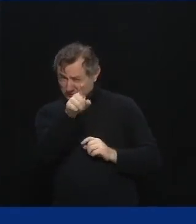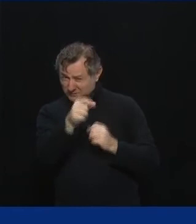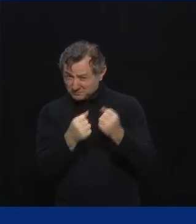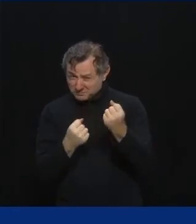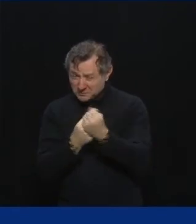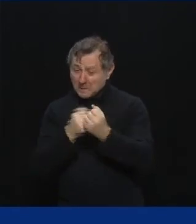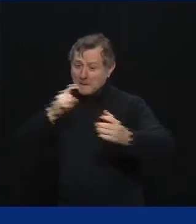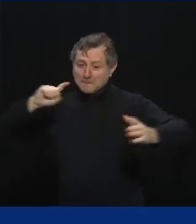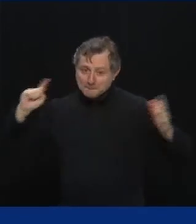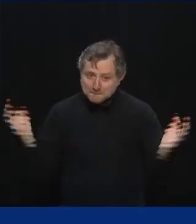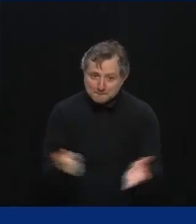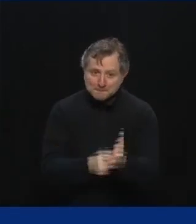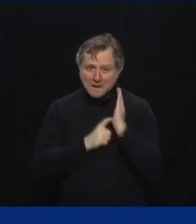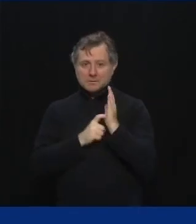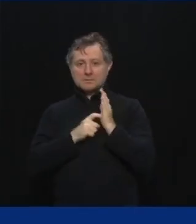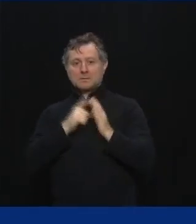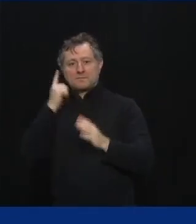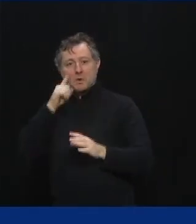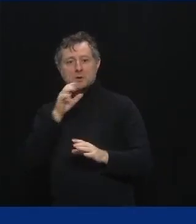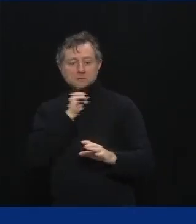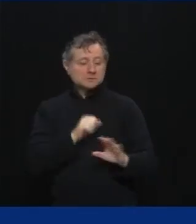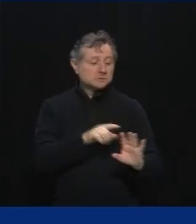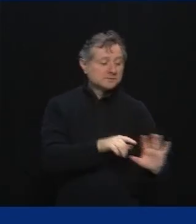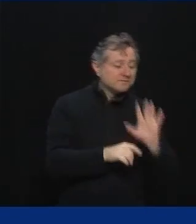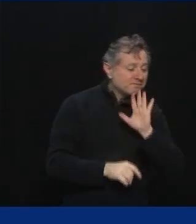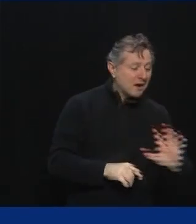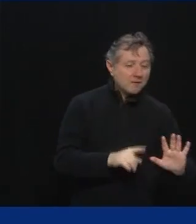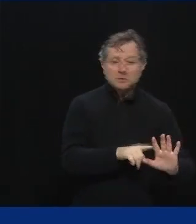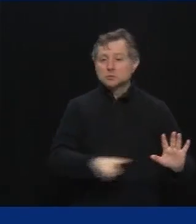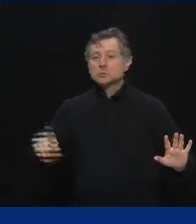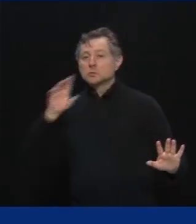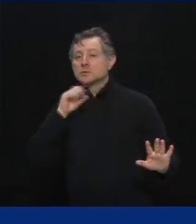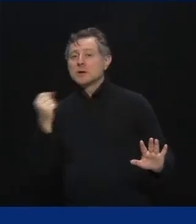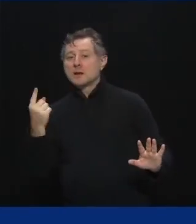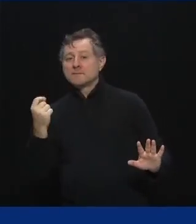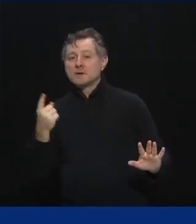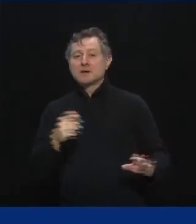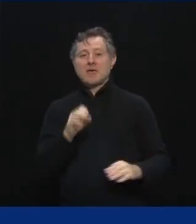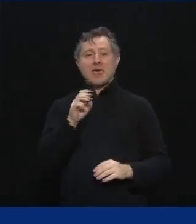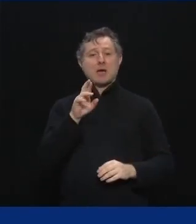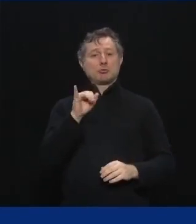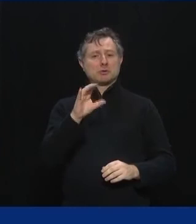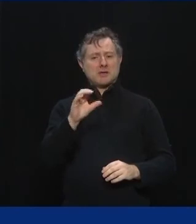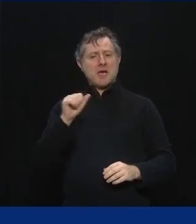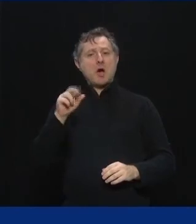WILL THE STATE NOT MAKE IT MUCH EASIER FOR PEOPLE TO YOU GET CHILDREN VACCINATED?